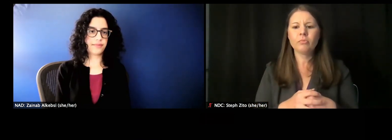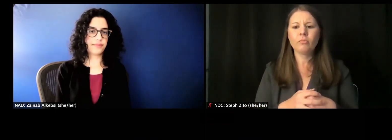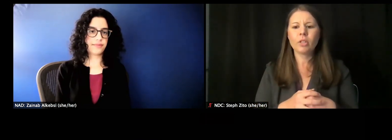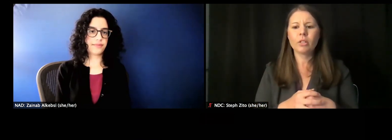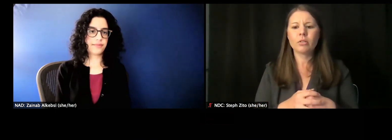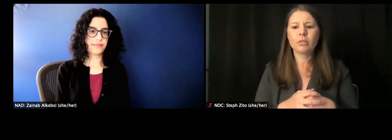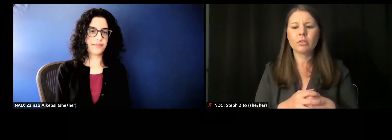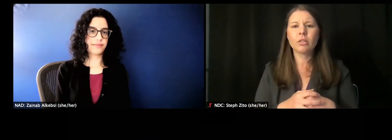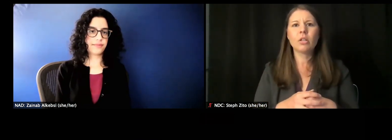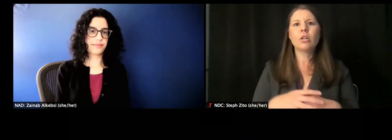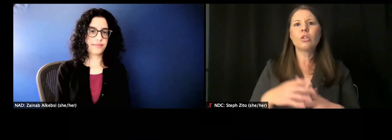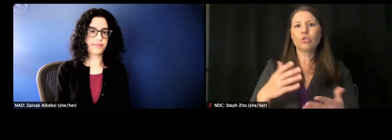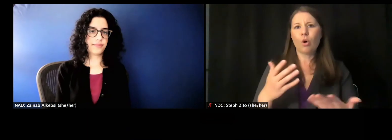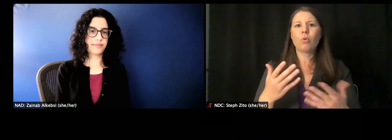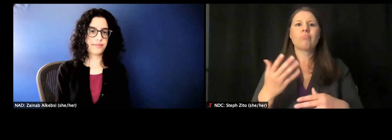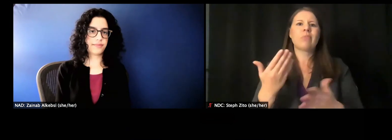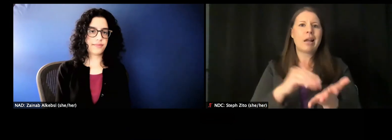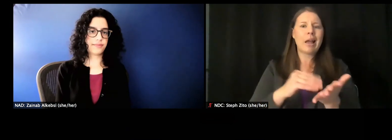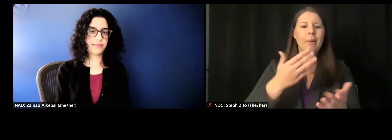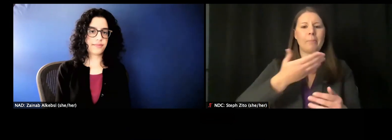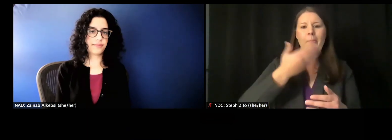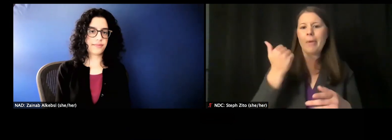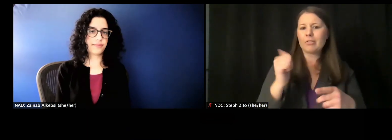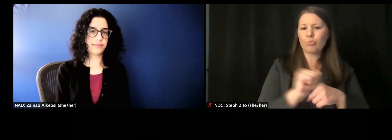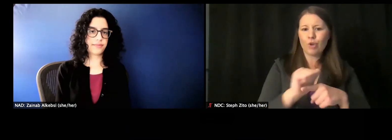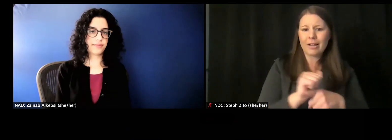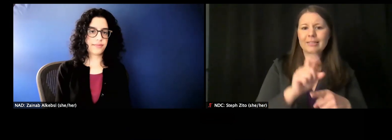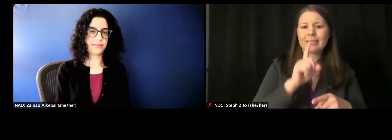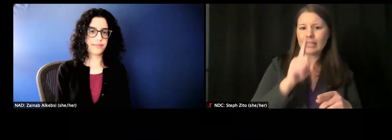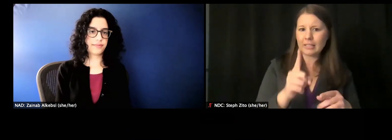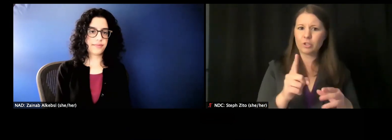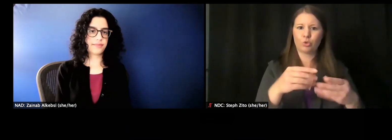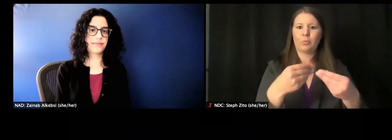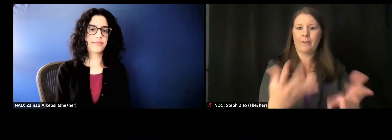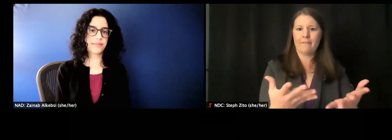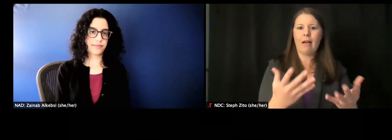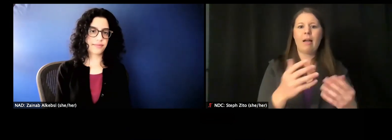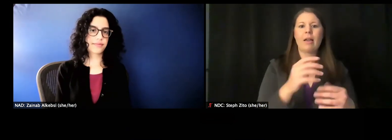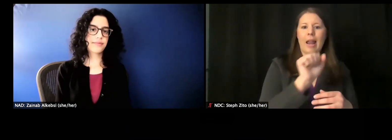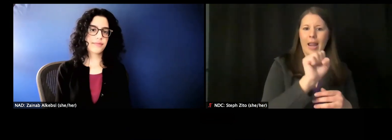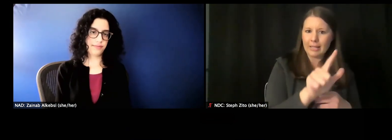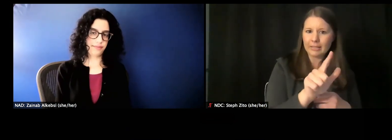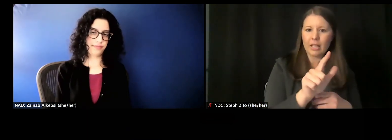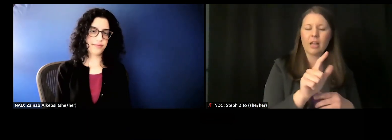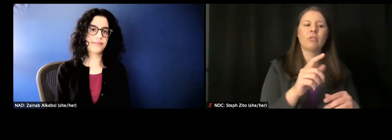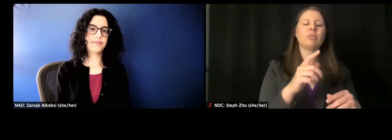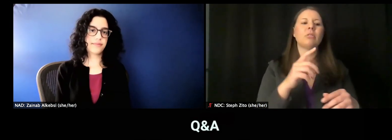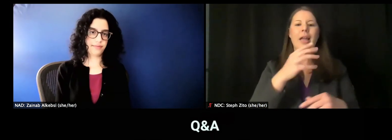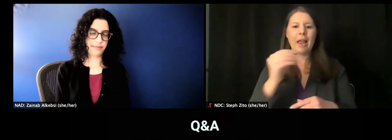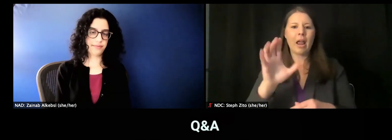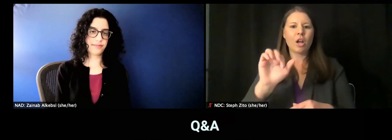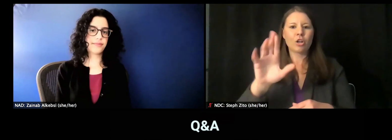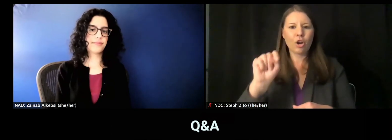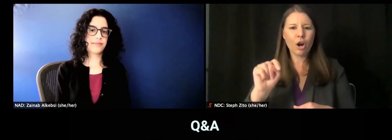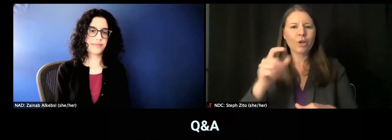And it is fitting for a large public gathering as well. Again, best practices dictate to provide American Sign Language